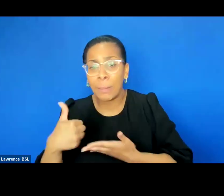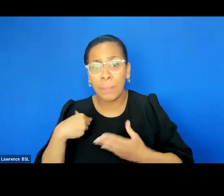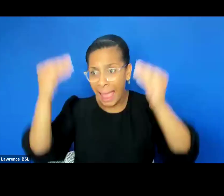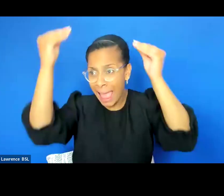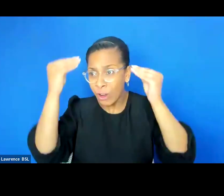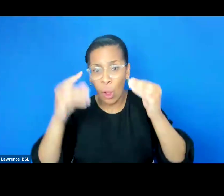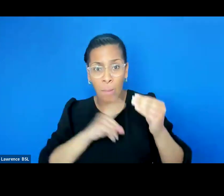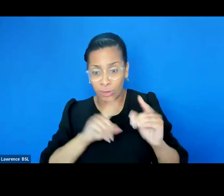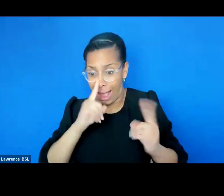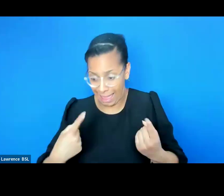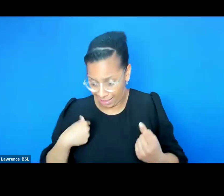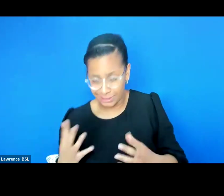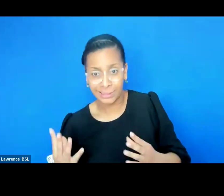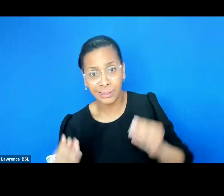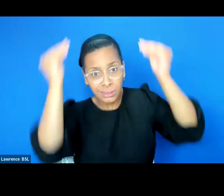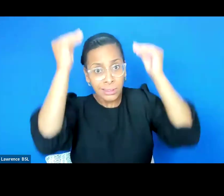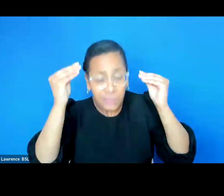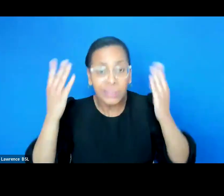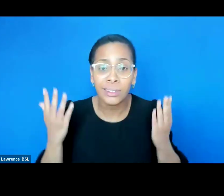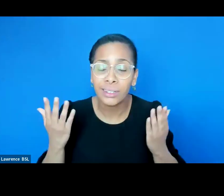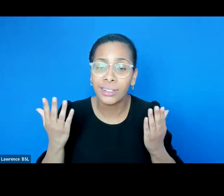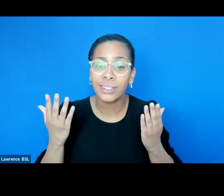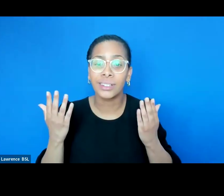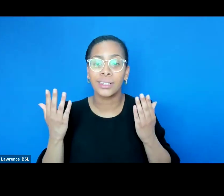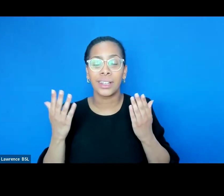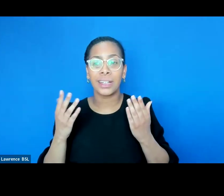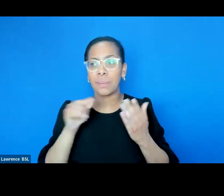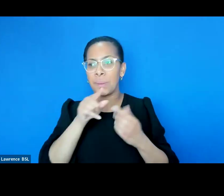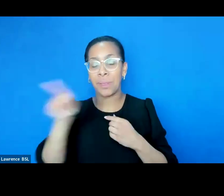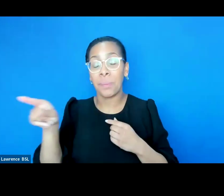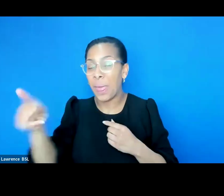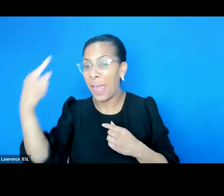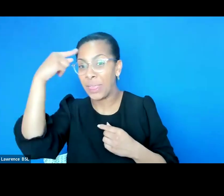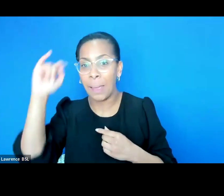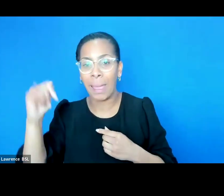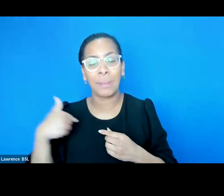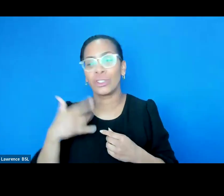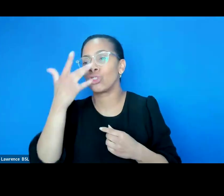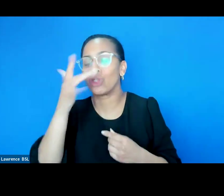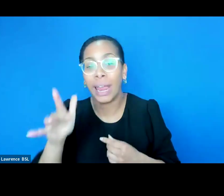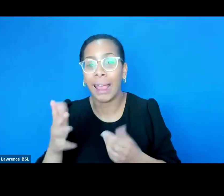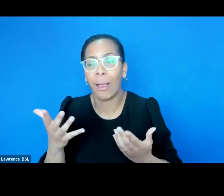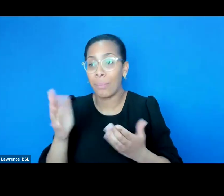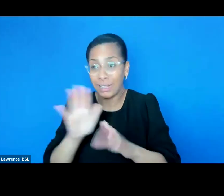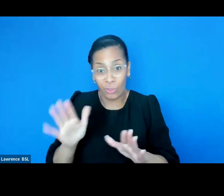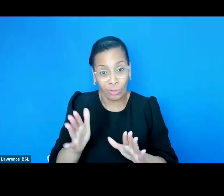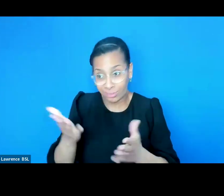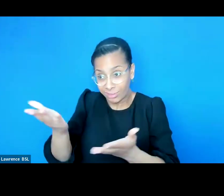And sometimes I think they think there's social media cameras hiding somewhere and they're gonna get 500 bucks. I don't care. Point is, I need my hat on,